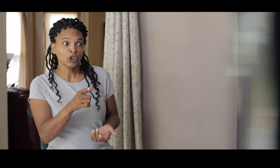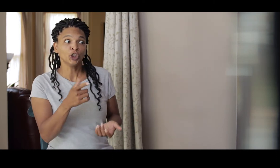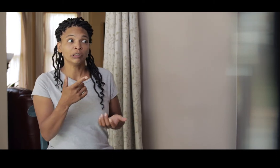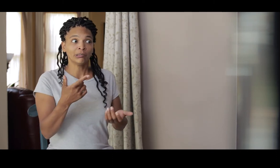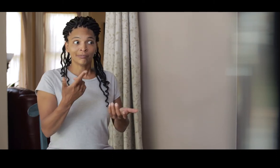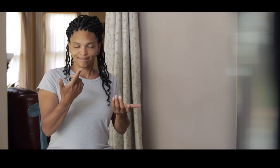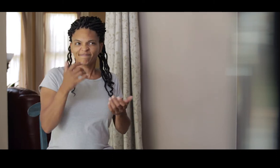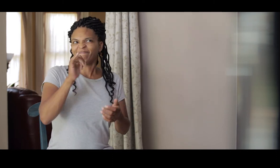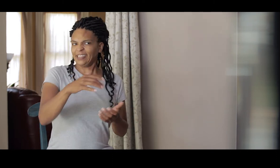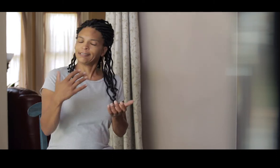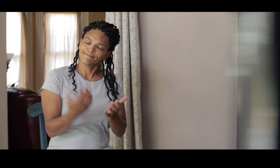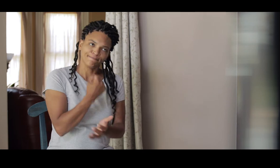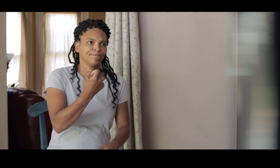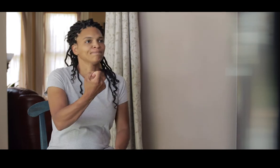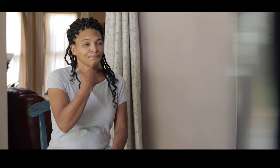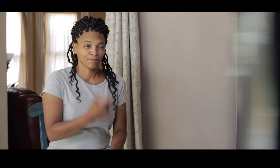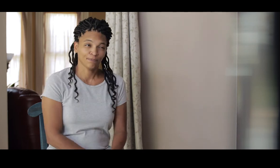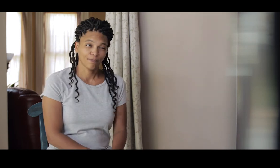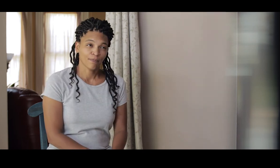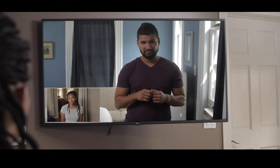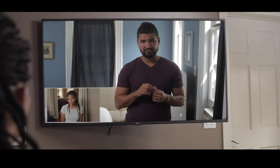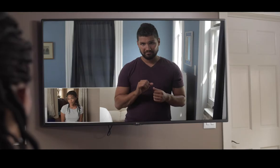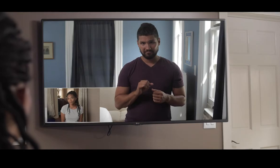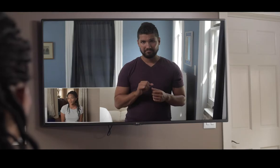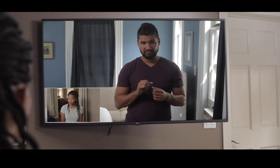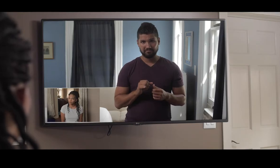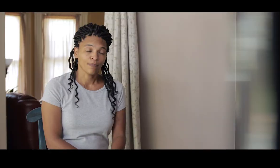or if you just don’t know their status. Oh, I see.